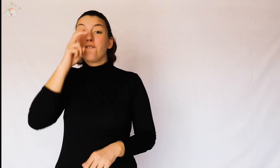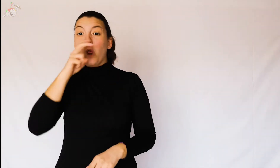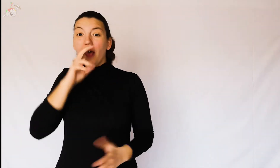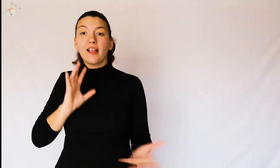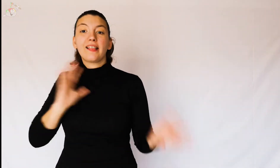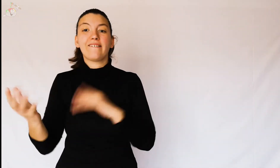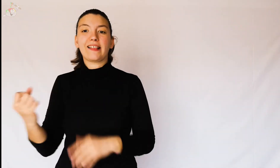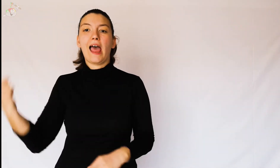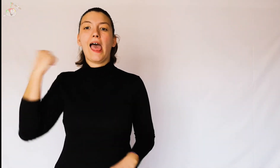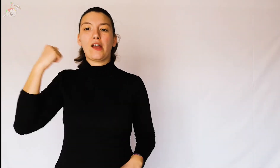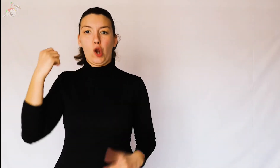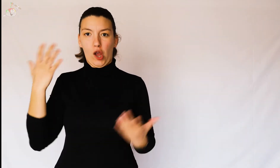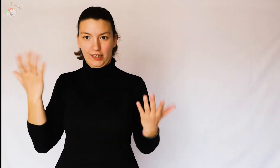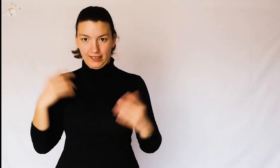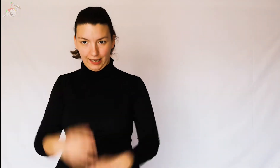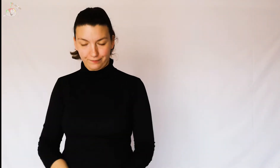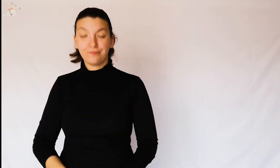Violetta had become a heroine.